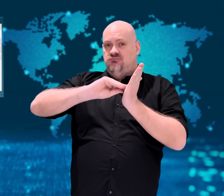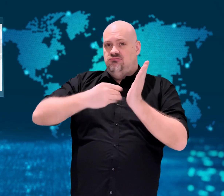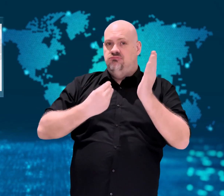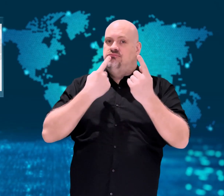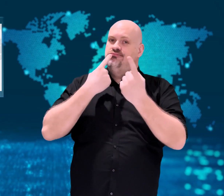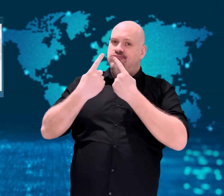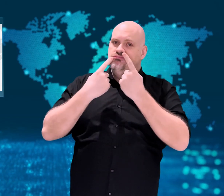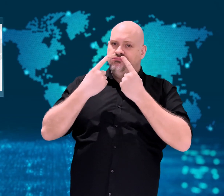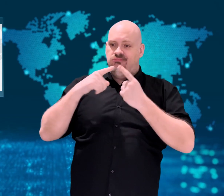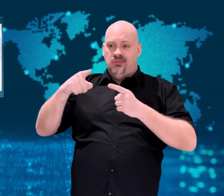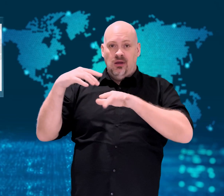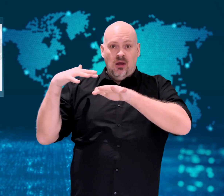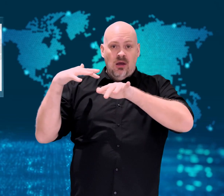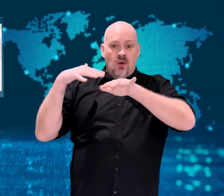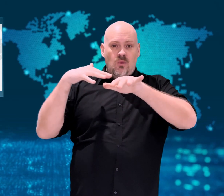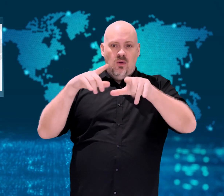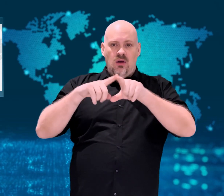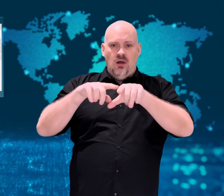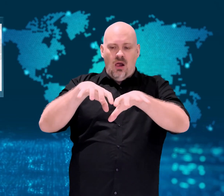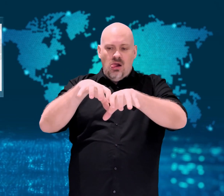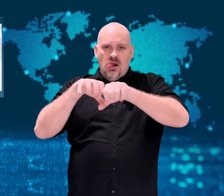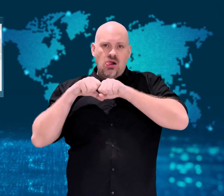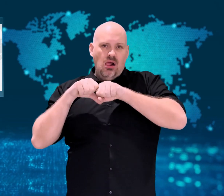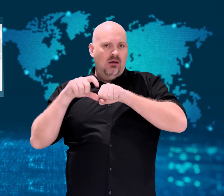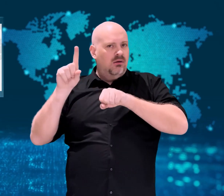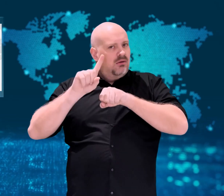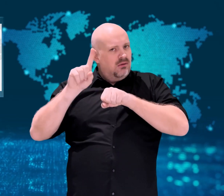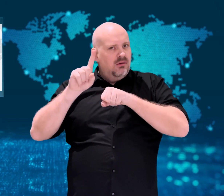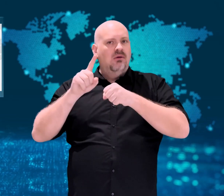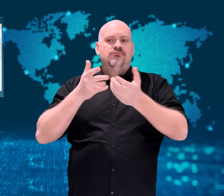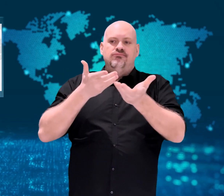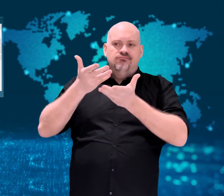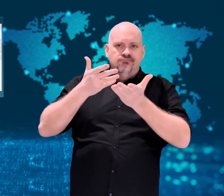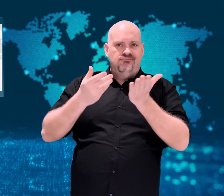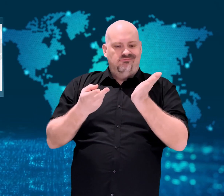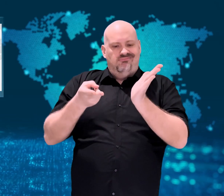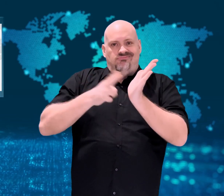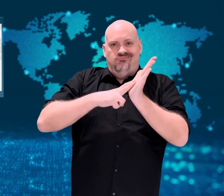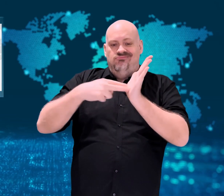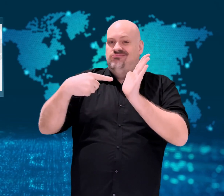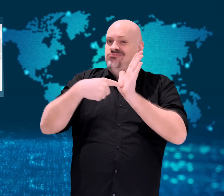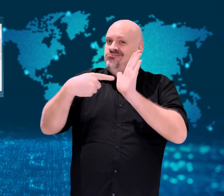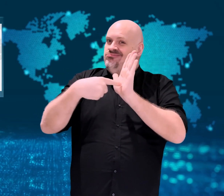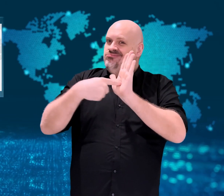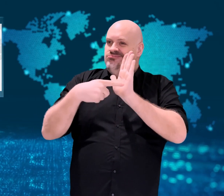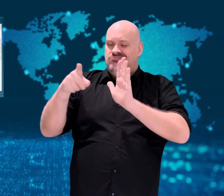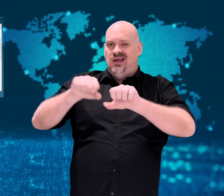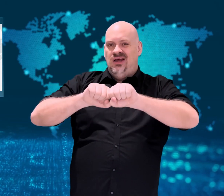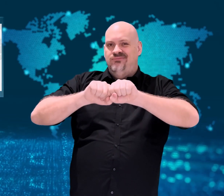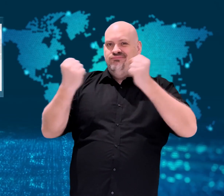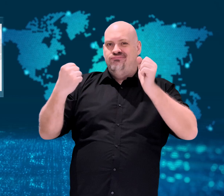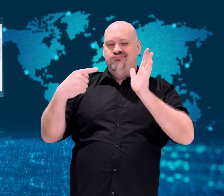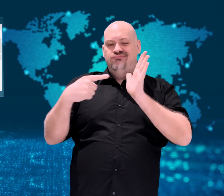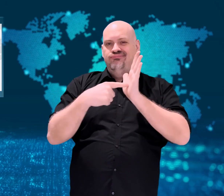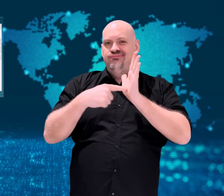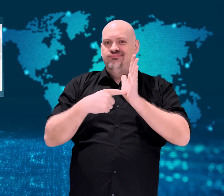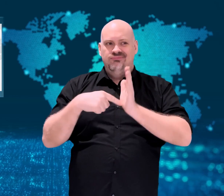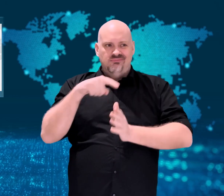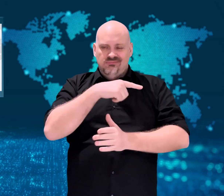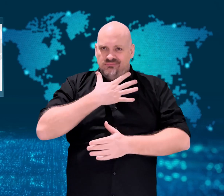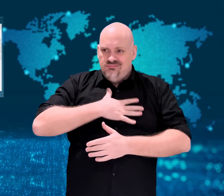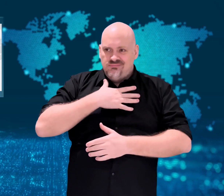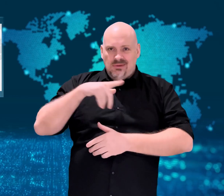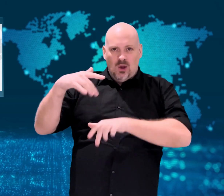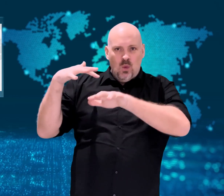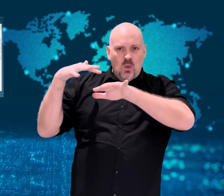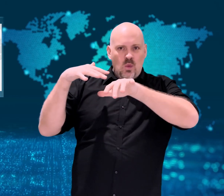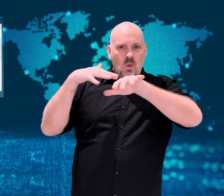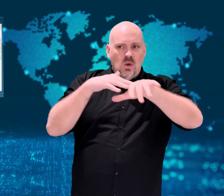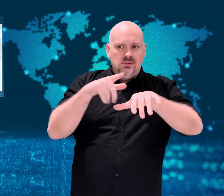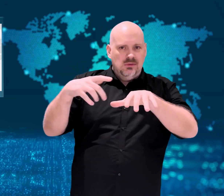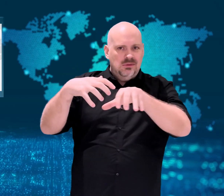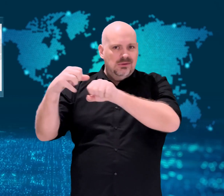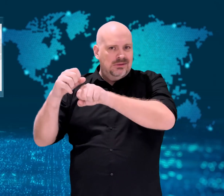in 2015 that limited their use of the river’s water since they are